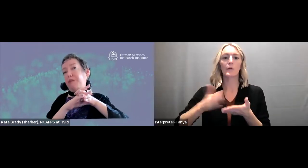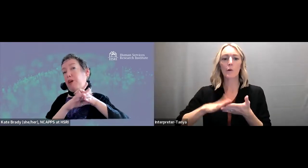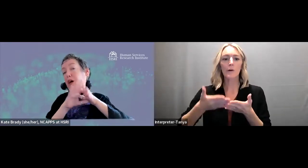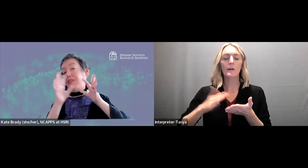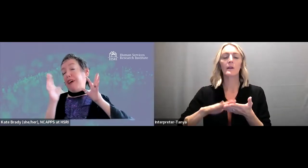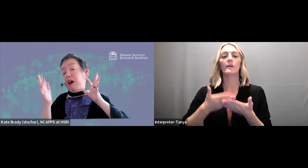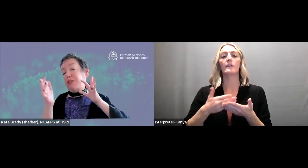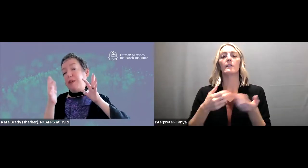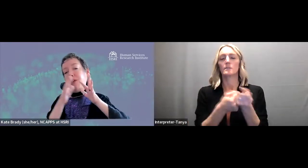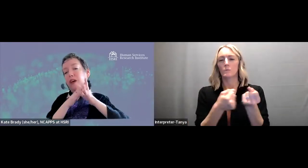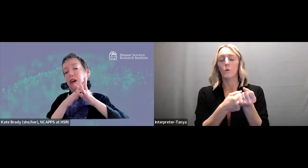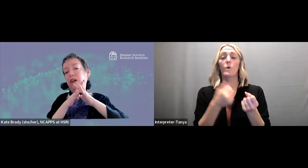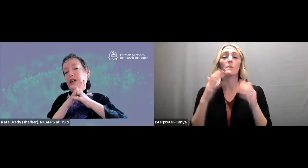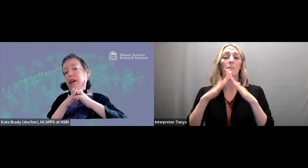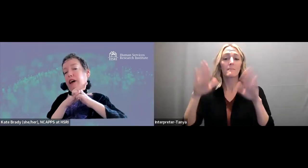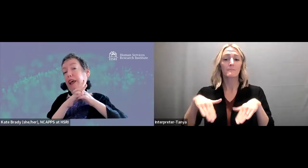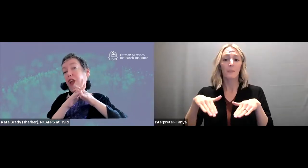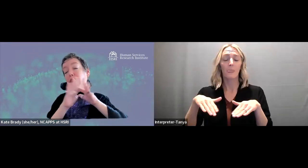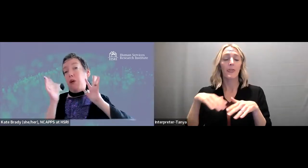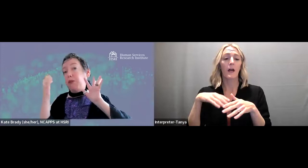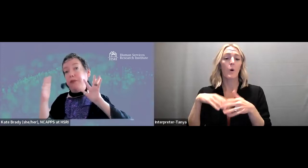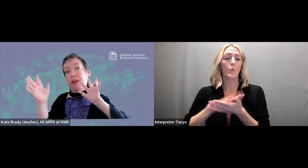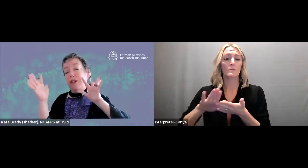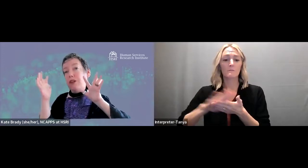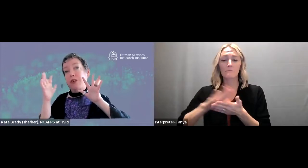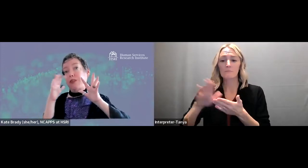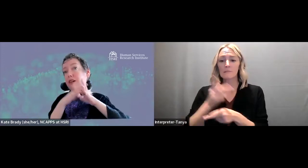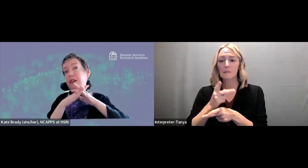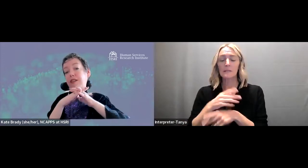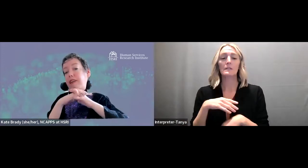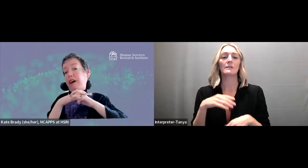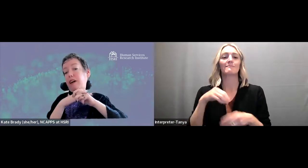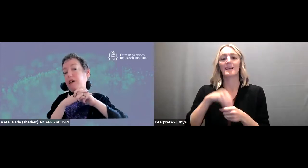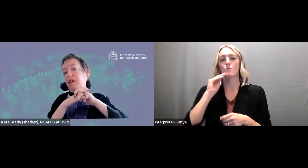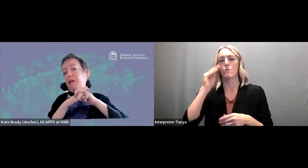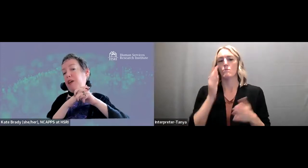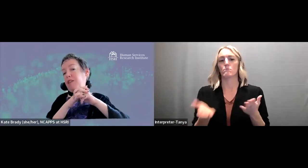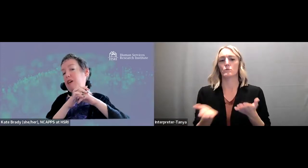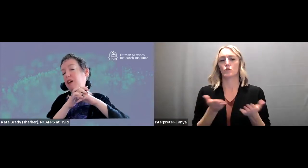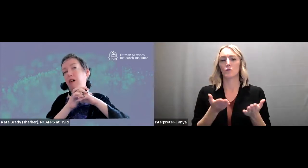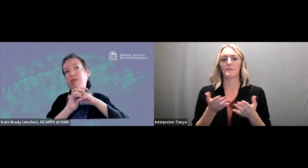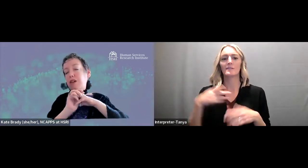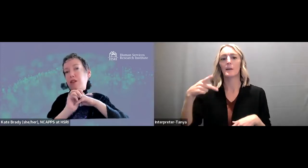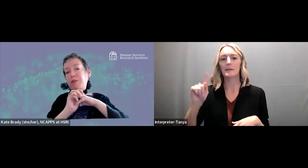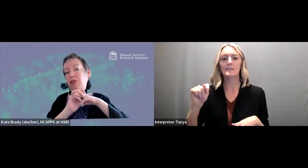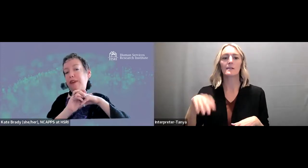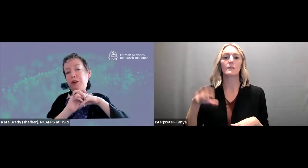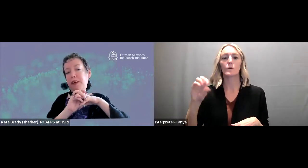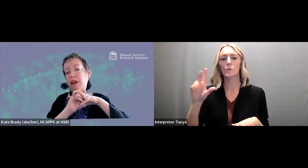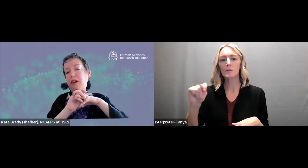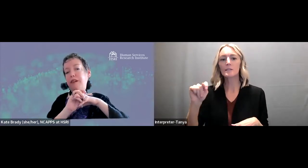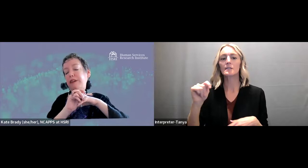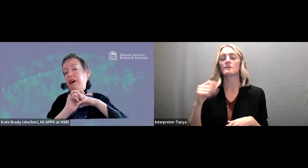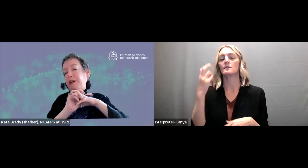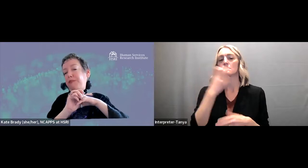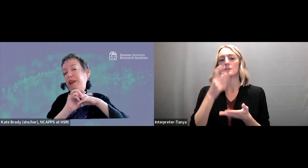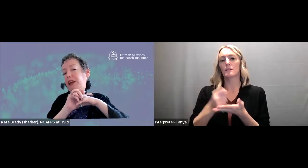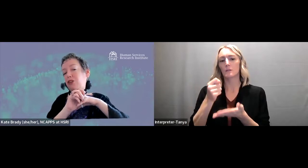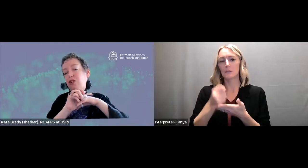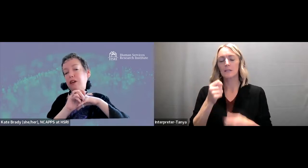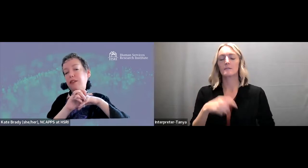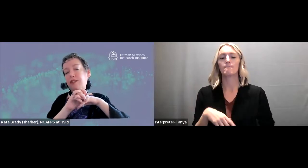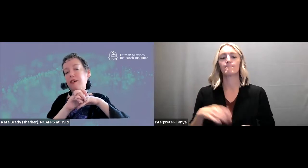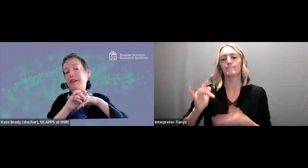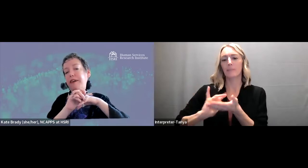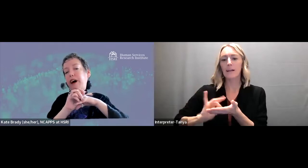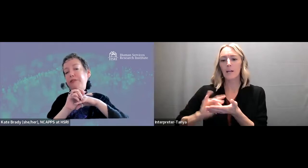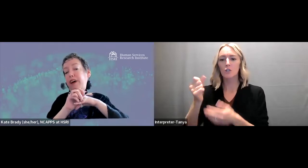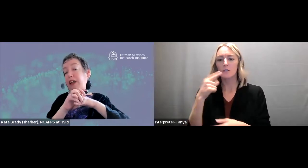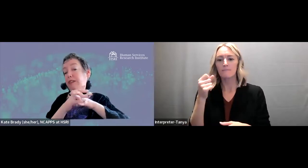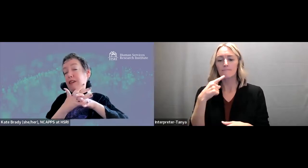Perhaps like housekeeping, in-home services like PT, OT, speech therapy, medications finances